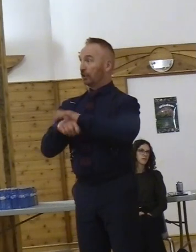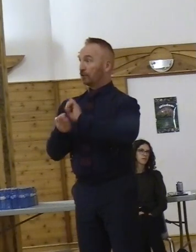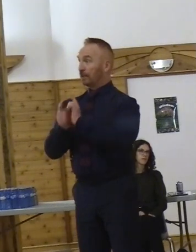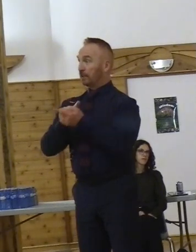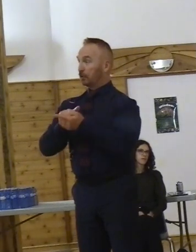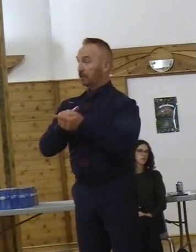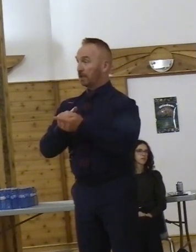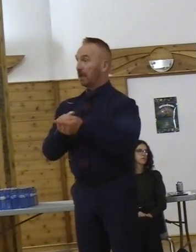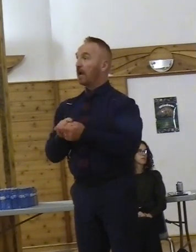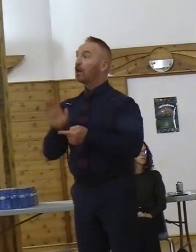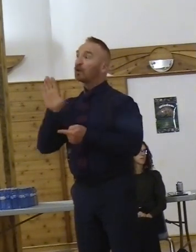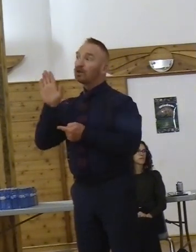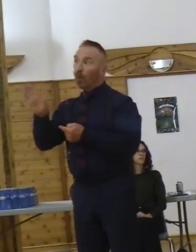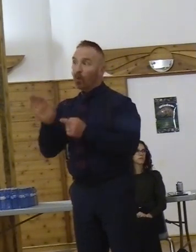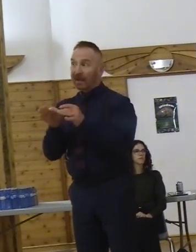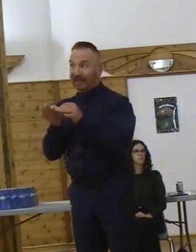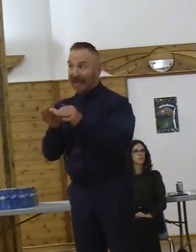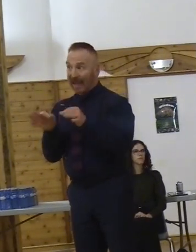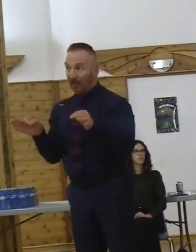us.